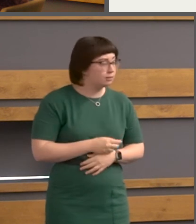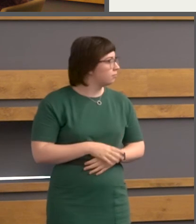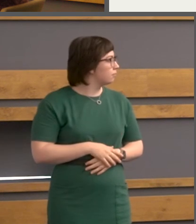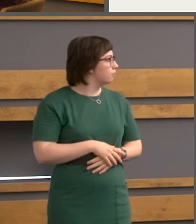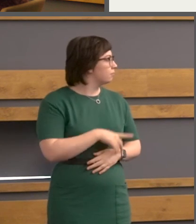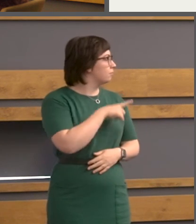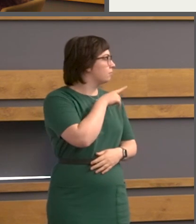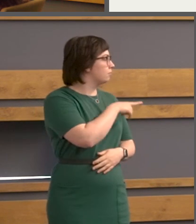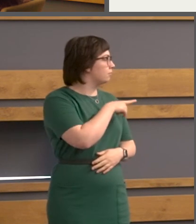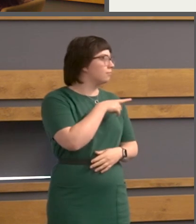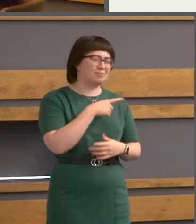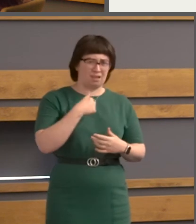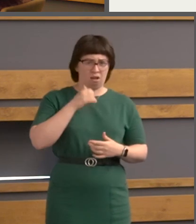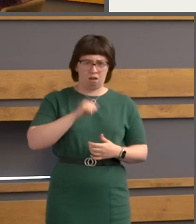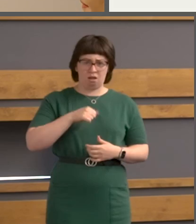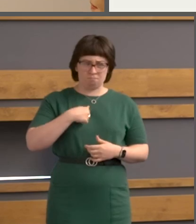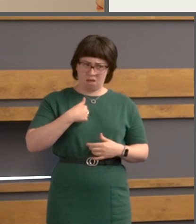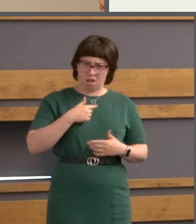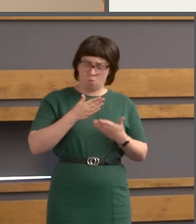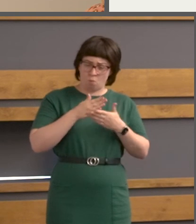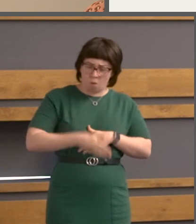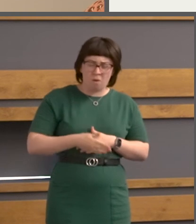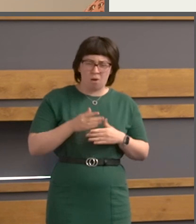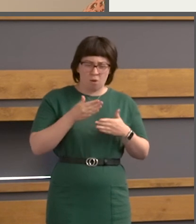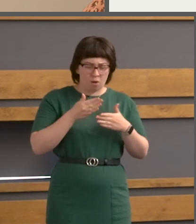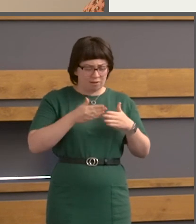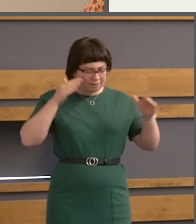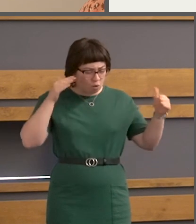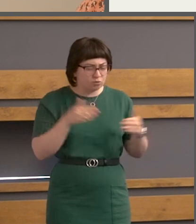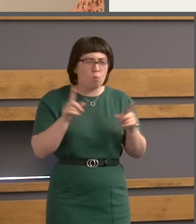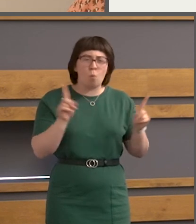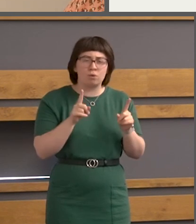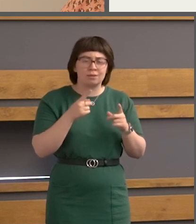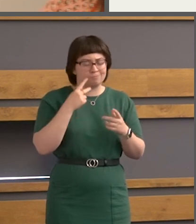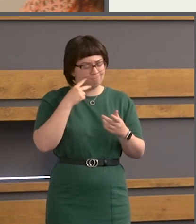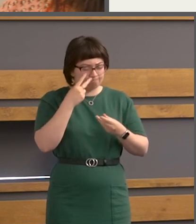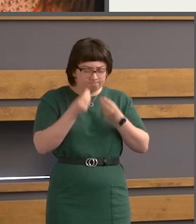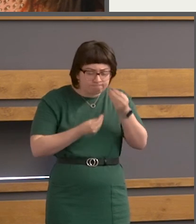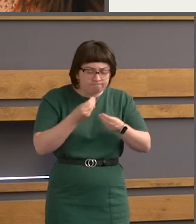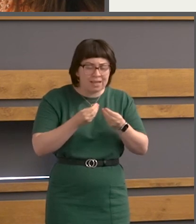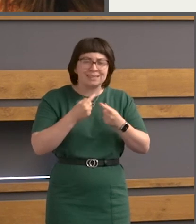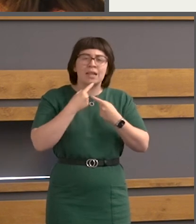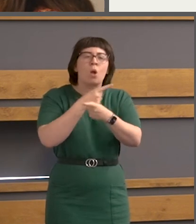Yeah, I mean, all of my work is about looking at untold stories. So in my curatorial work,